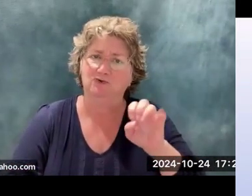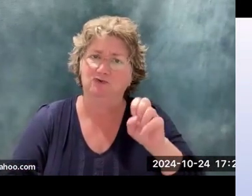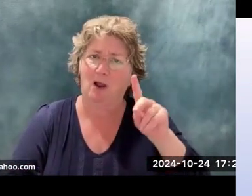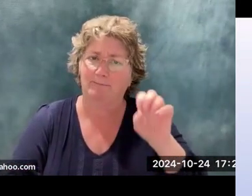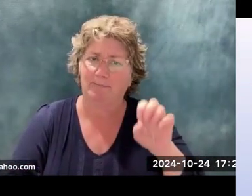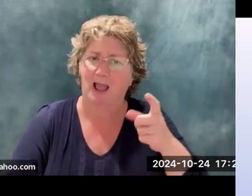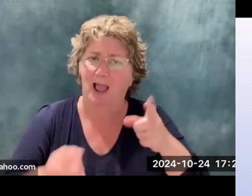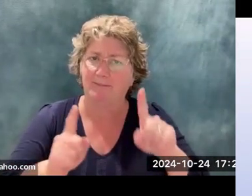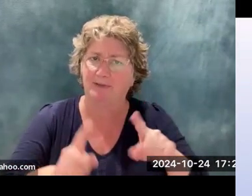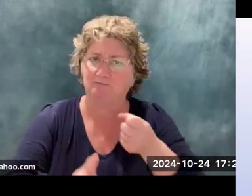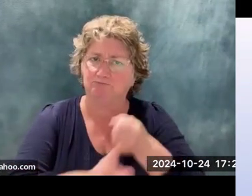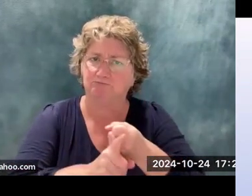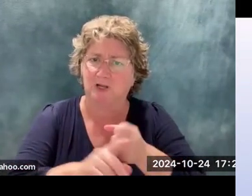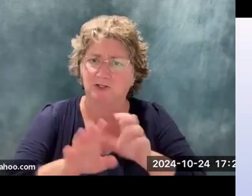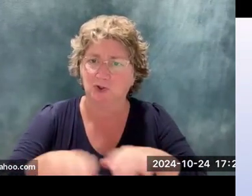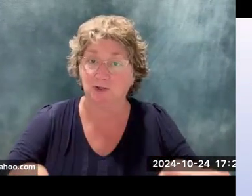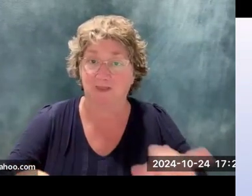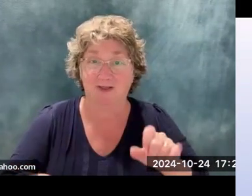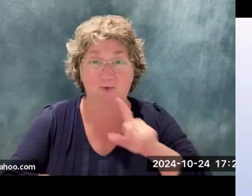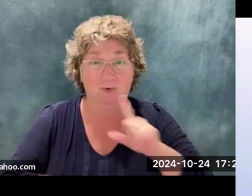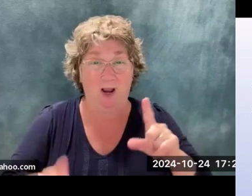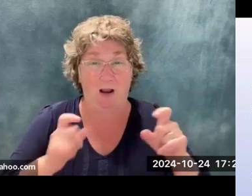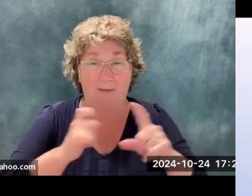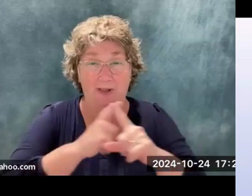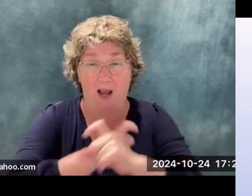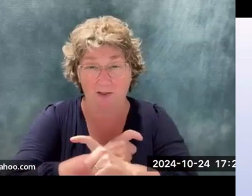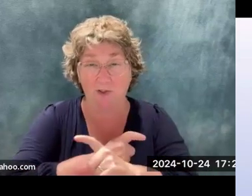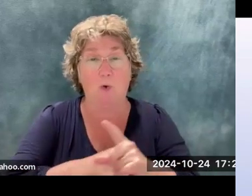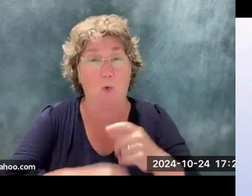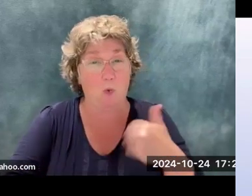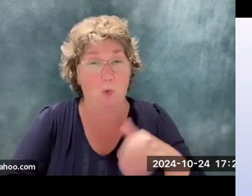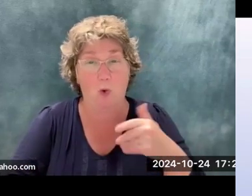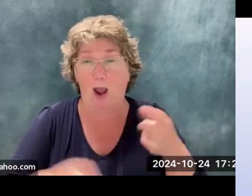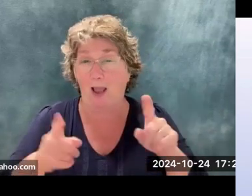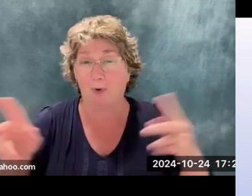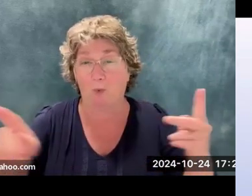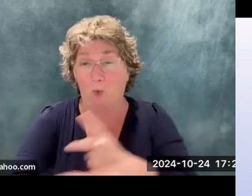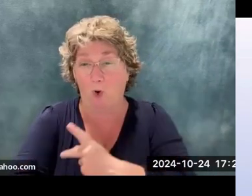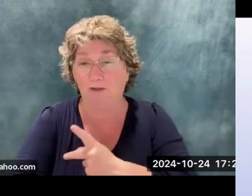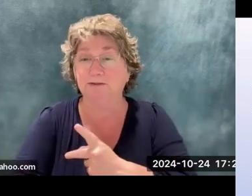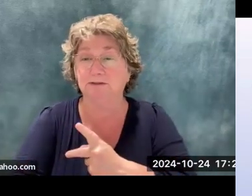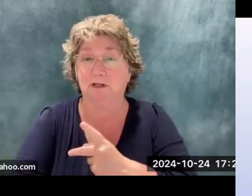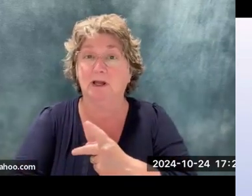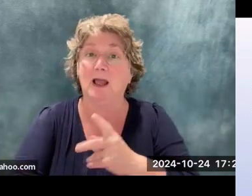There were almost 10,000 MISC cases and 80 MISC deaths as of